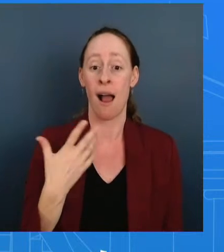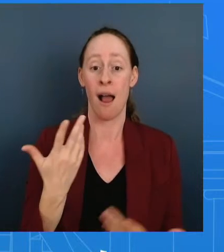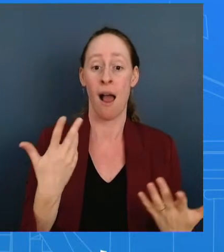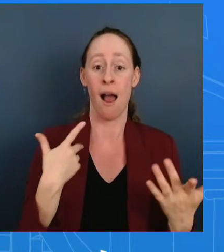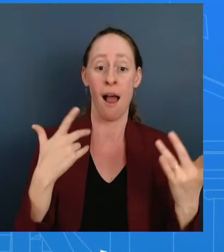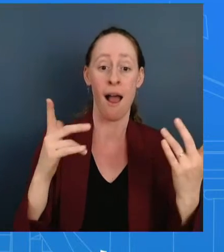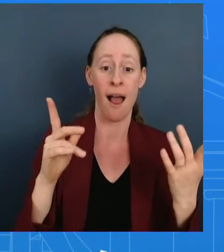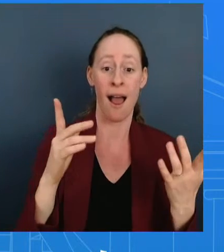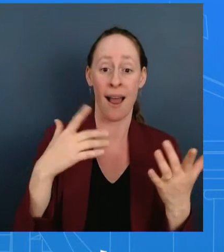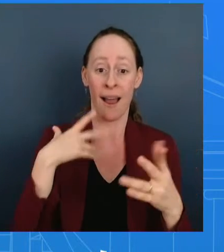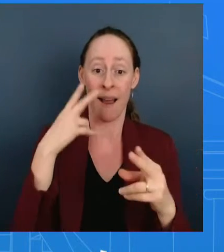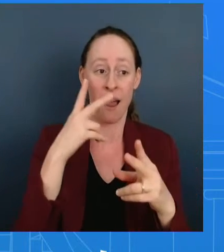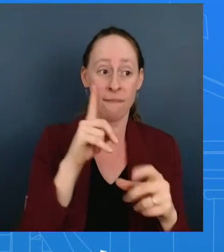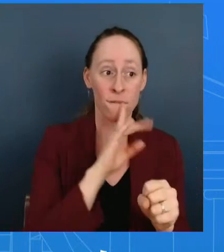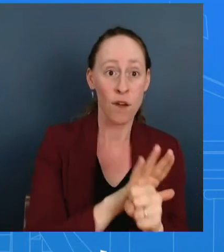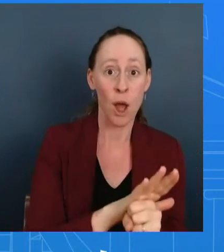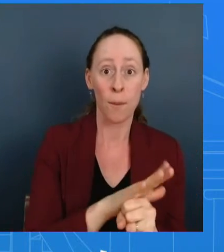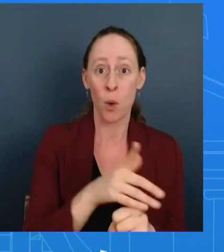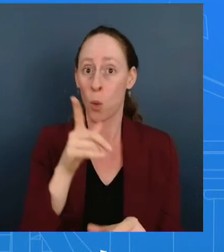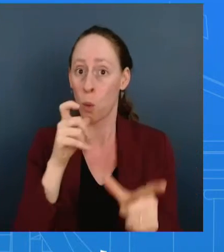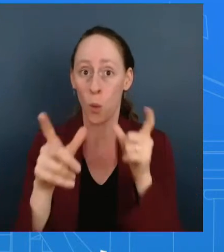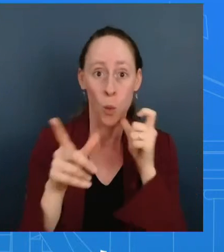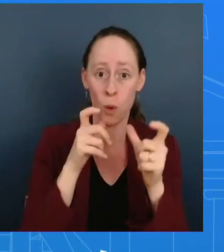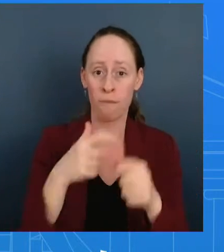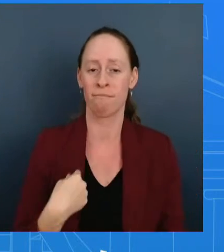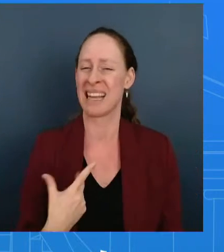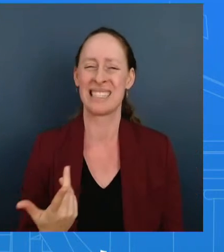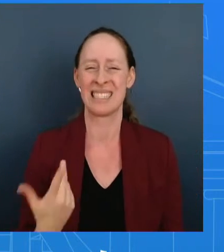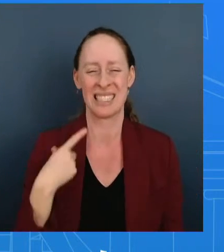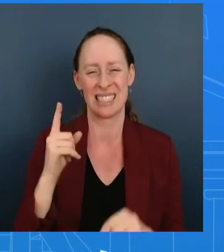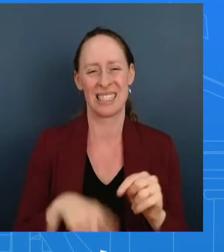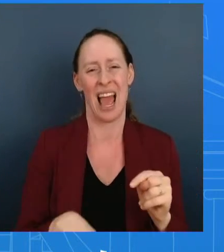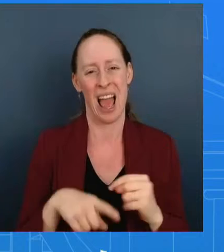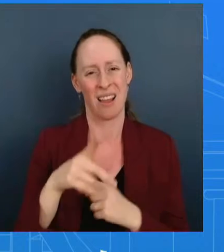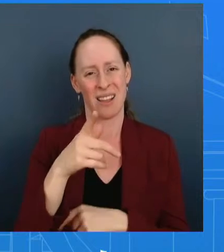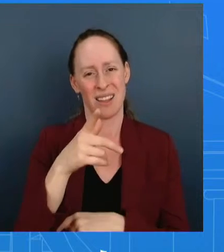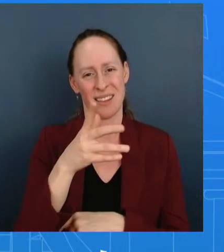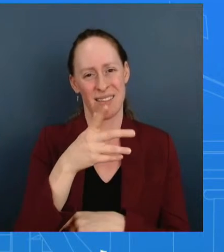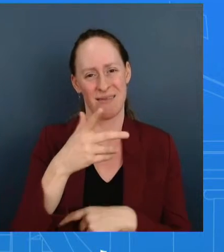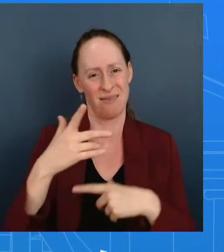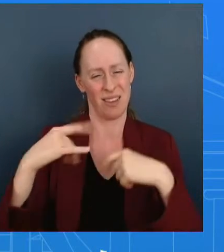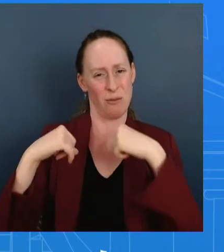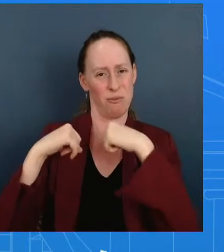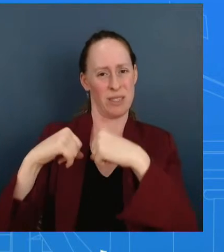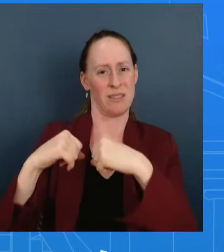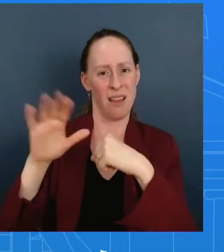It is out of security reason. It is out of protecting someone's privacy. We're just not going to do that.